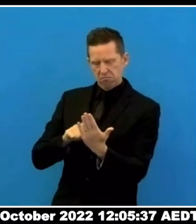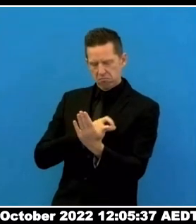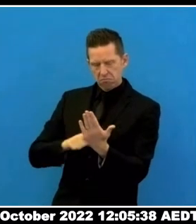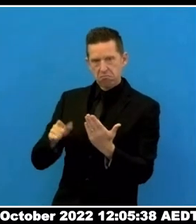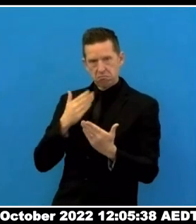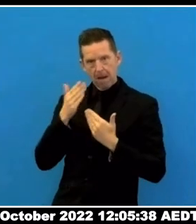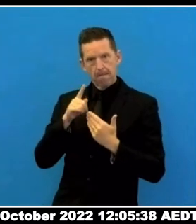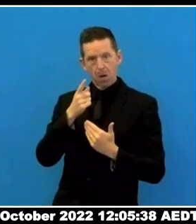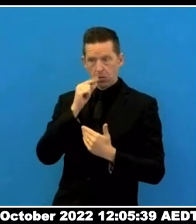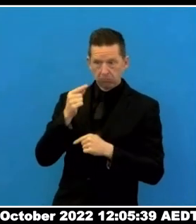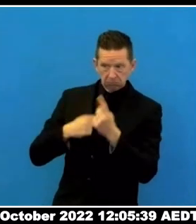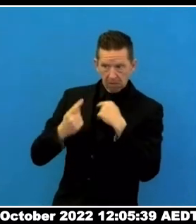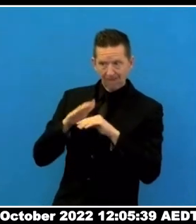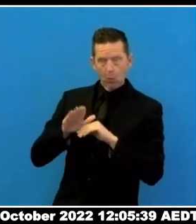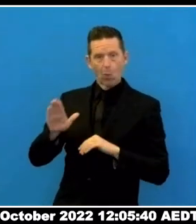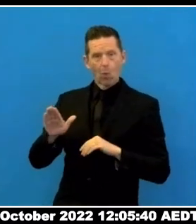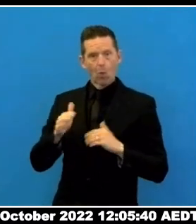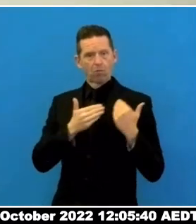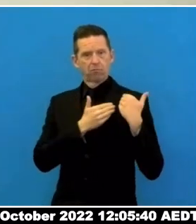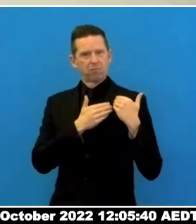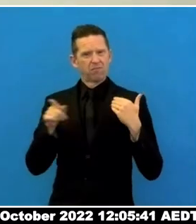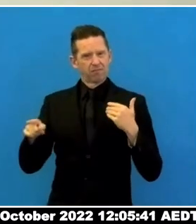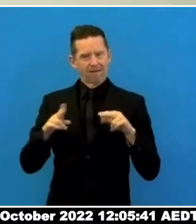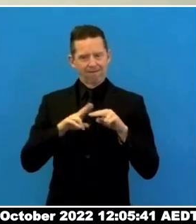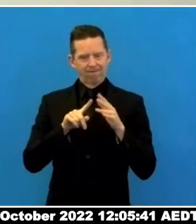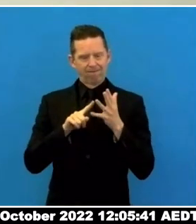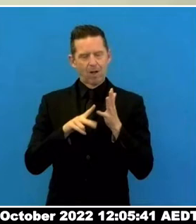But what you can tell us about your role at Foundation House? Sure.